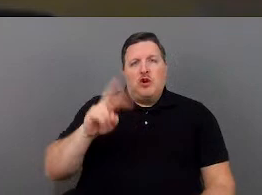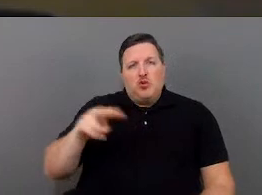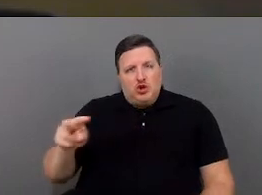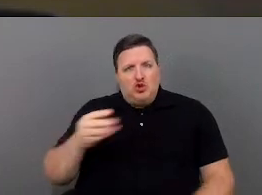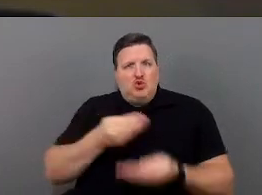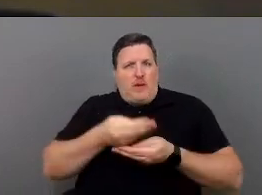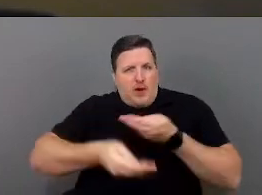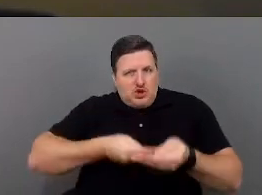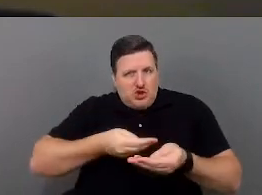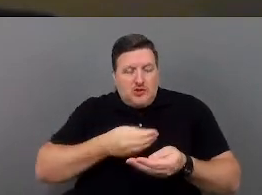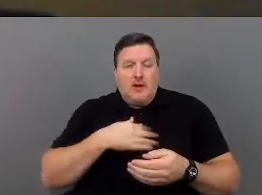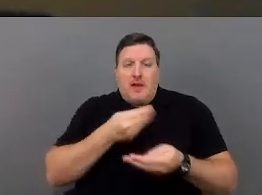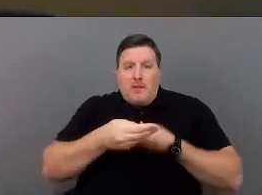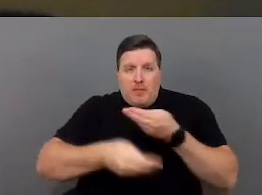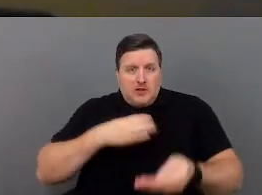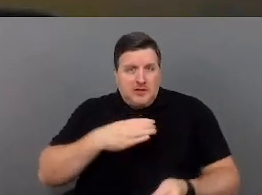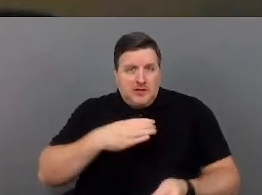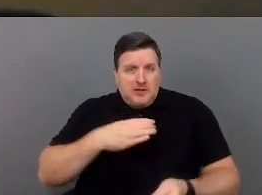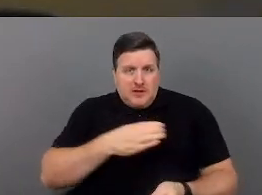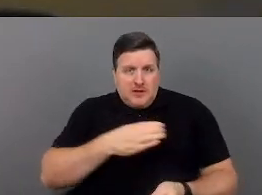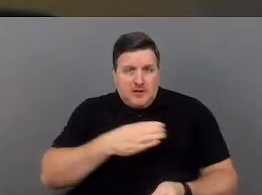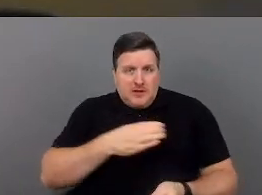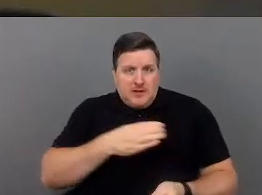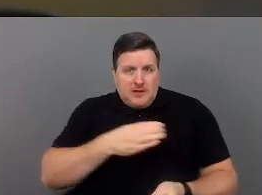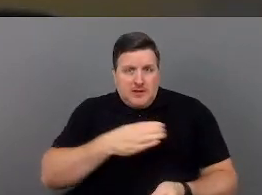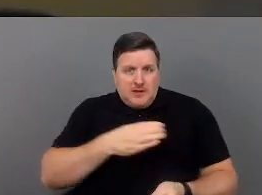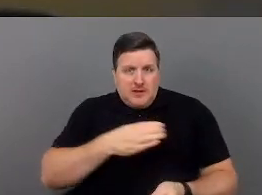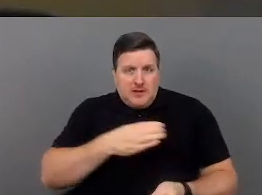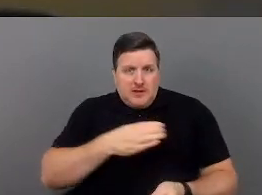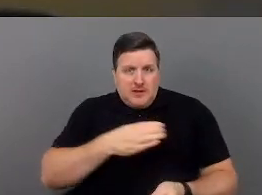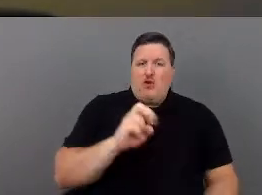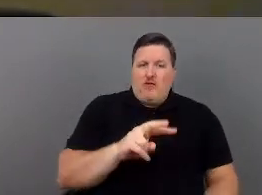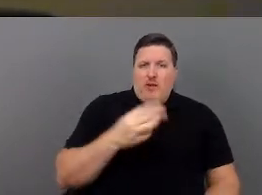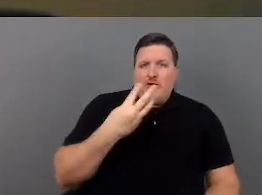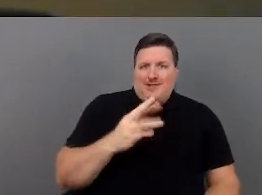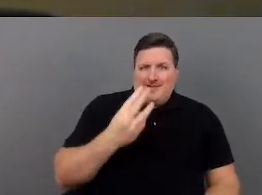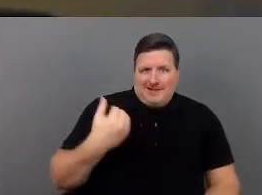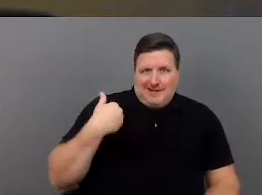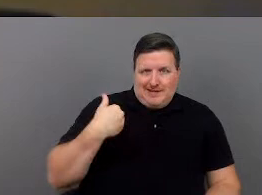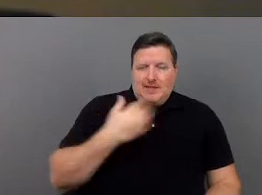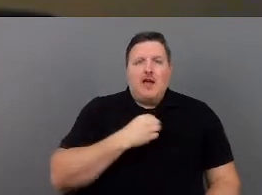THE BUDGET COMMITTEE CONCLUDED A PUBLIC HEARING AT ITS MEETING ON NOVEMBER 16th, AND THE FULL